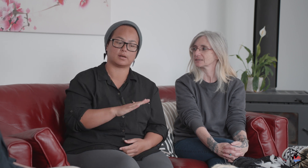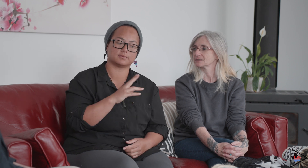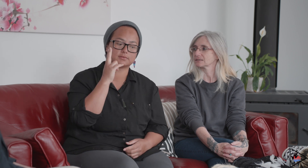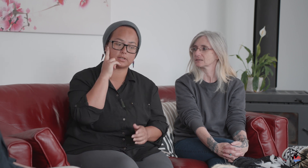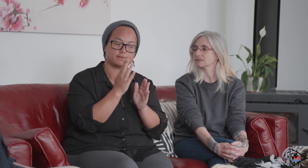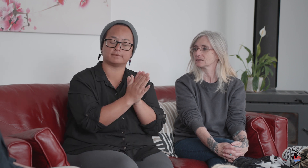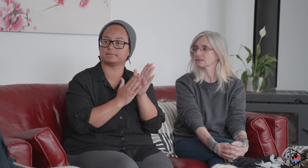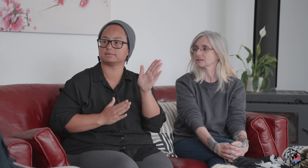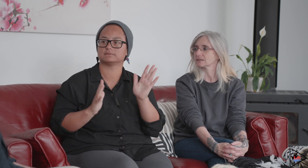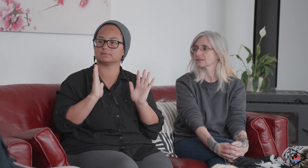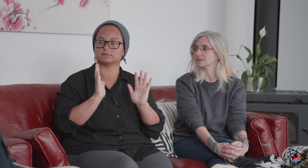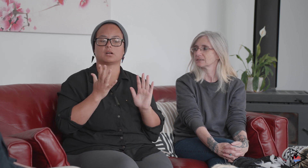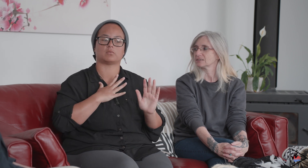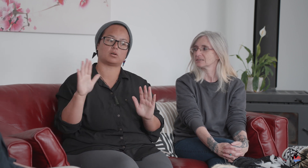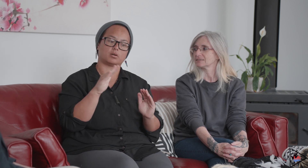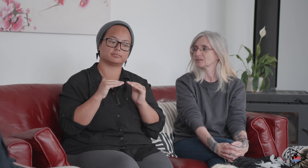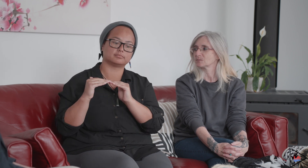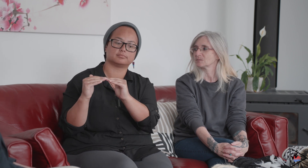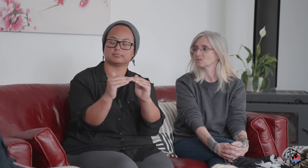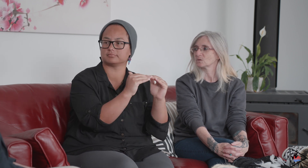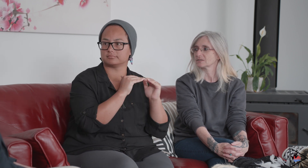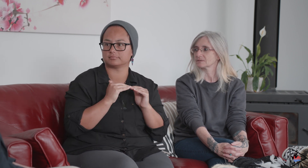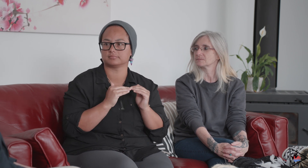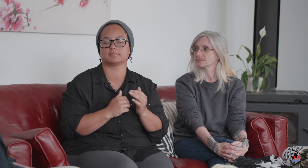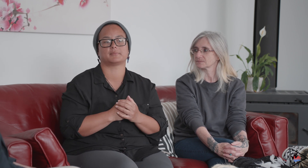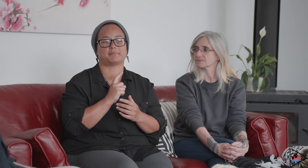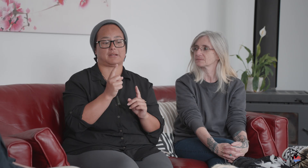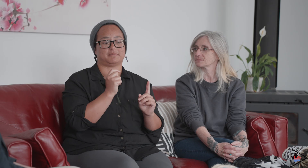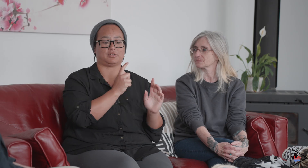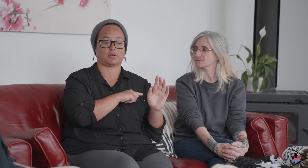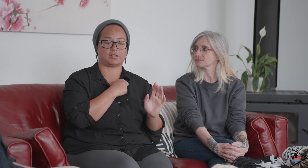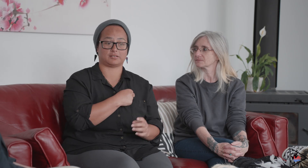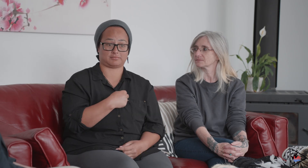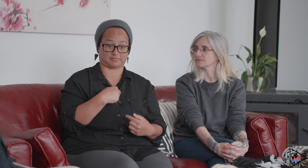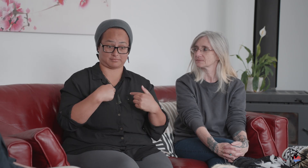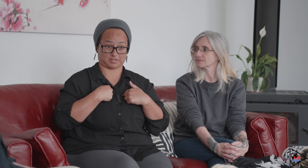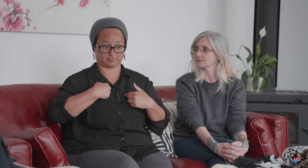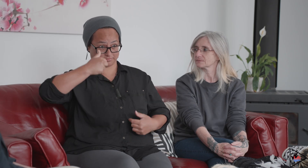beyond that. I don't want Māori Deaf people to be behind others. And for me,